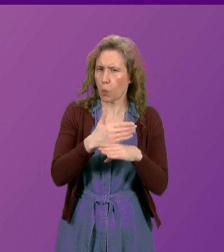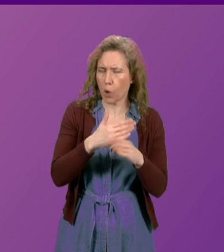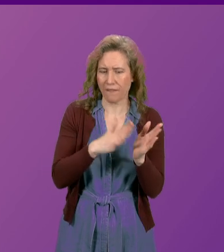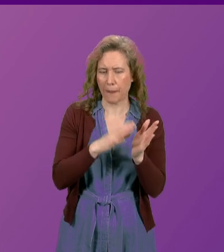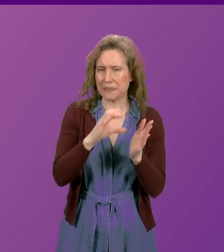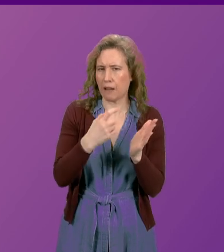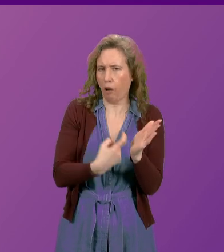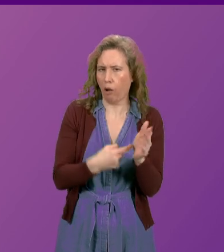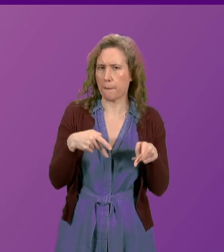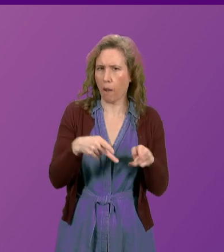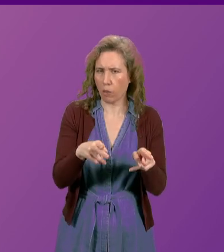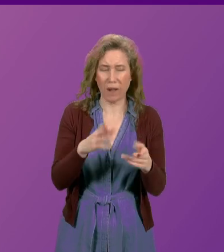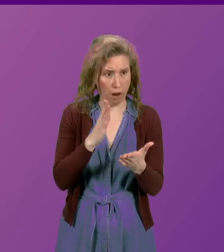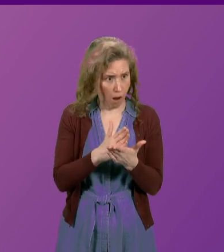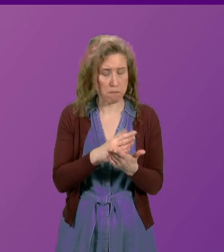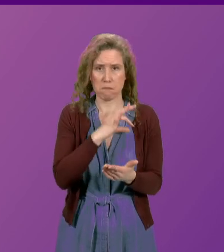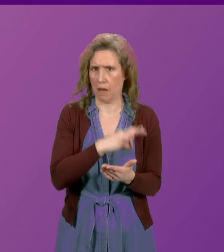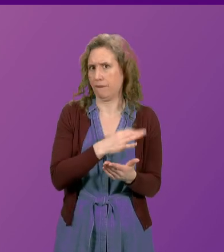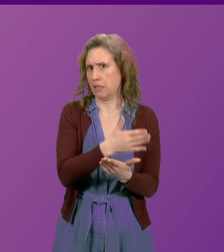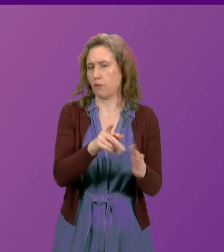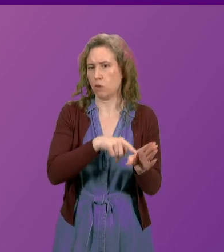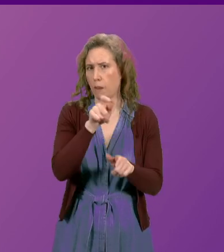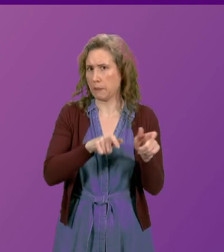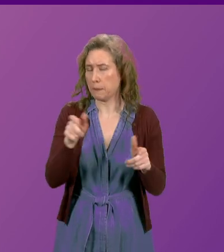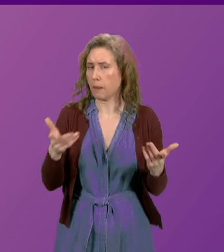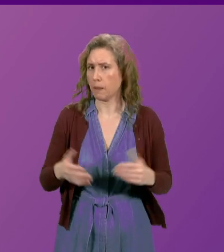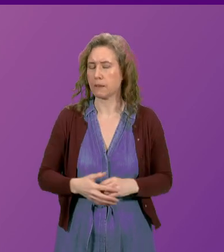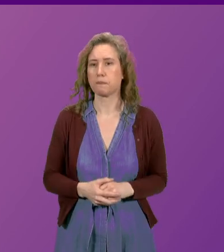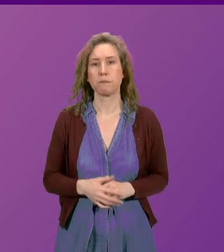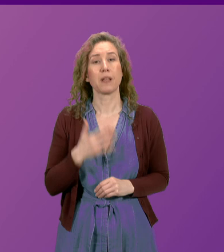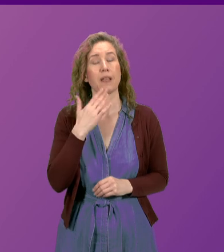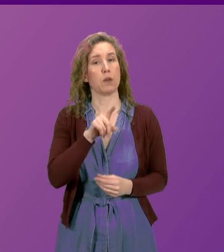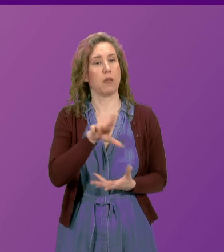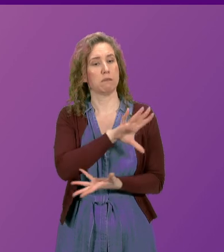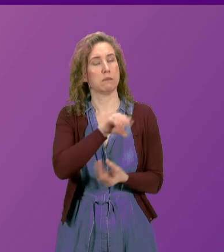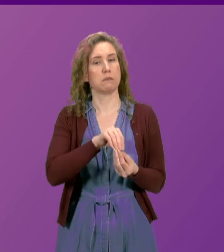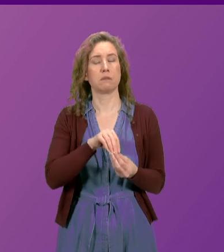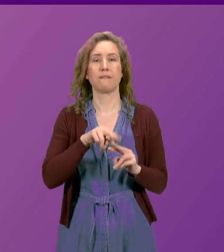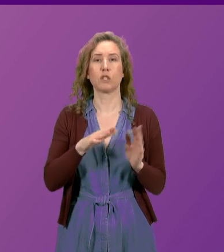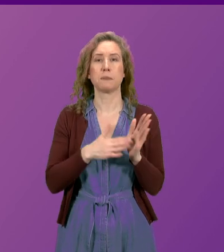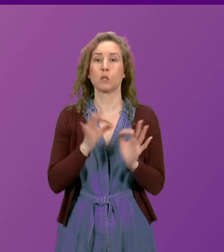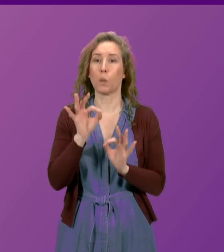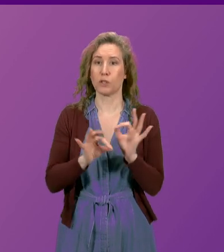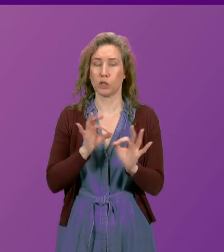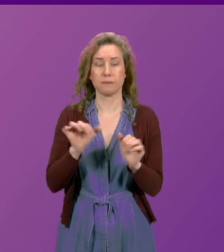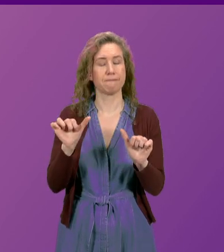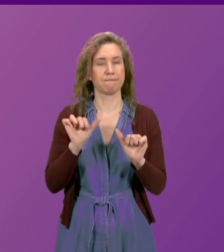recognising the benefits that it can deliver for young people around the country. That concludes First Minister’s question time. The next item of